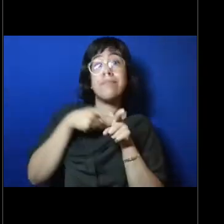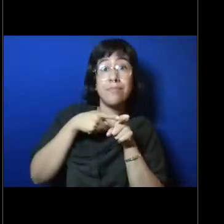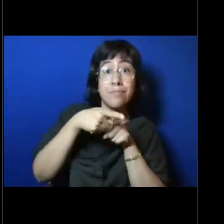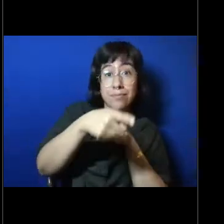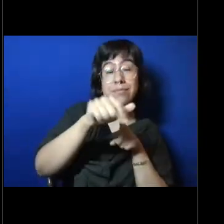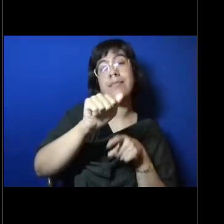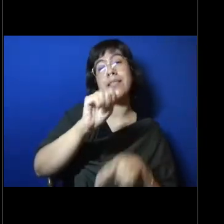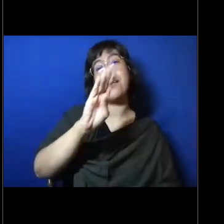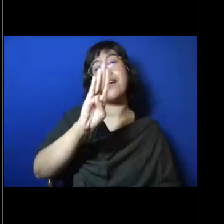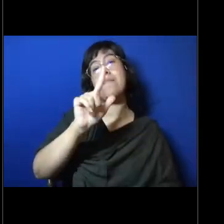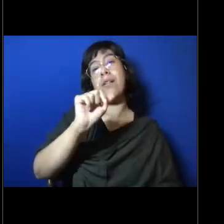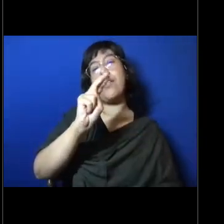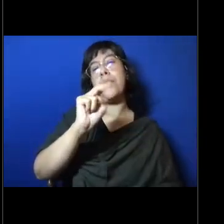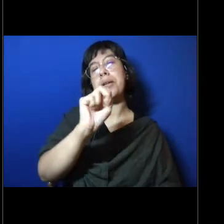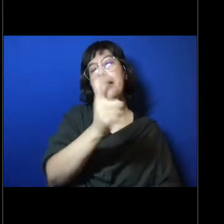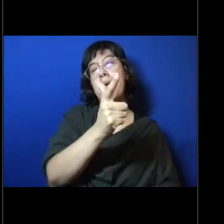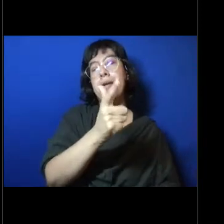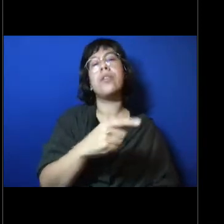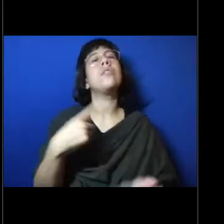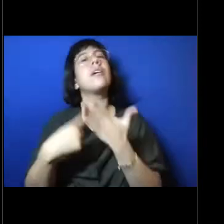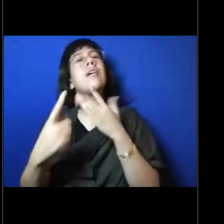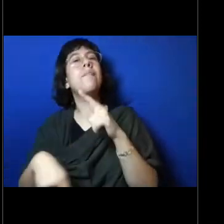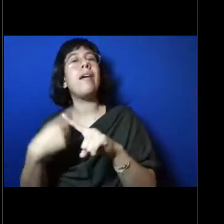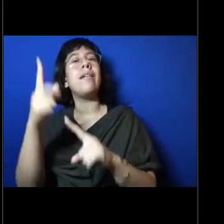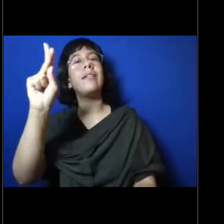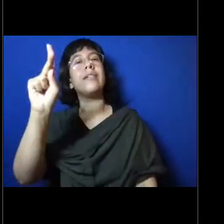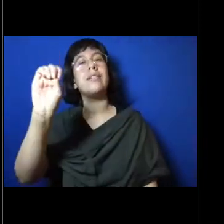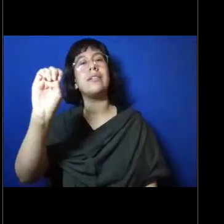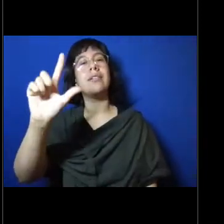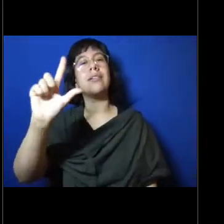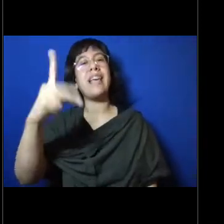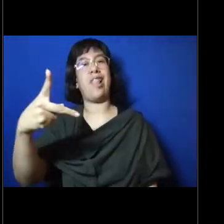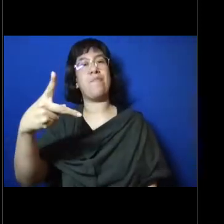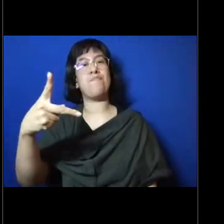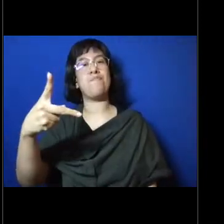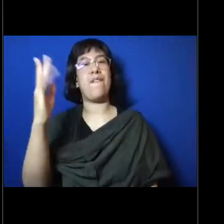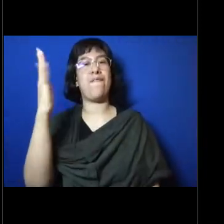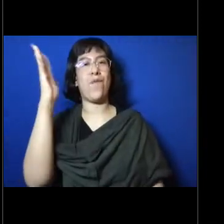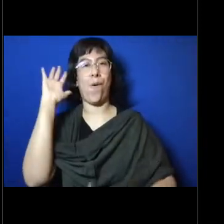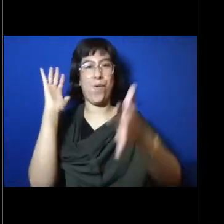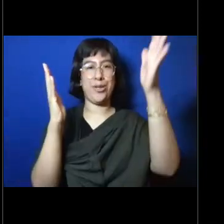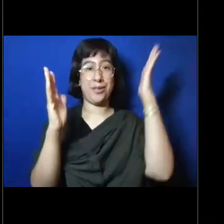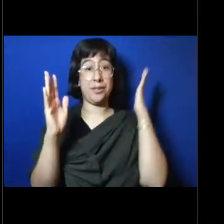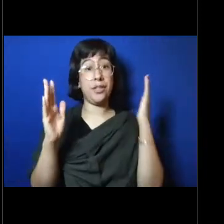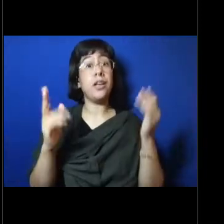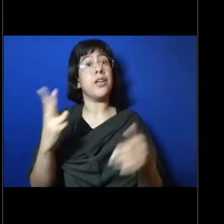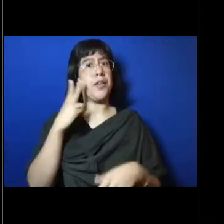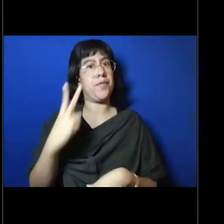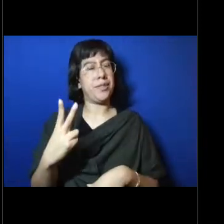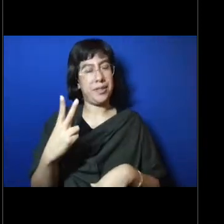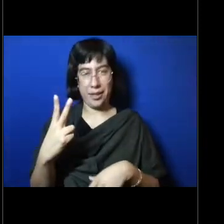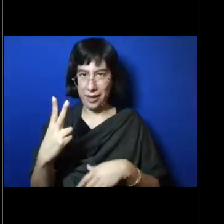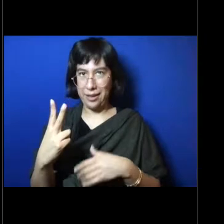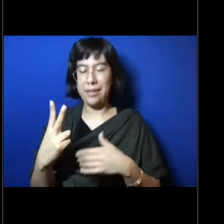I want to talk a little bit about kelp forests in general. And I think that some of you may have seen a talk earlier that talked about kelp forests